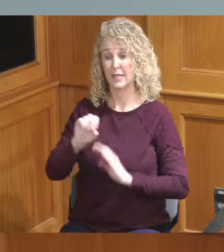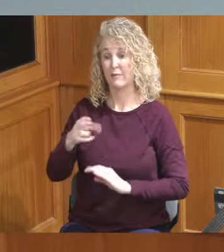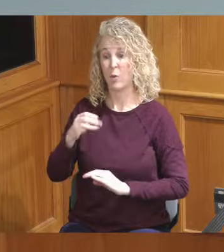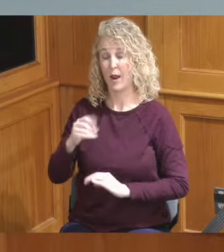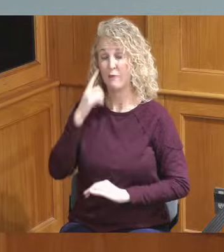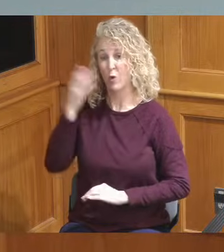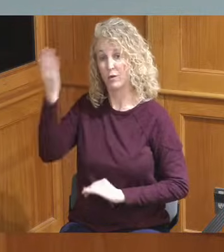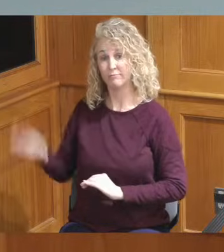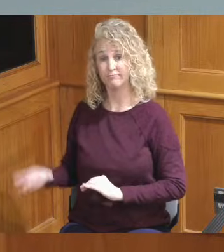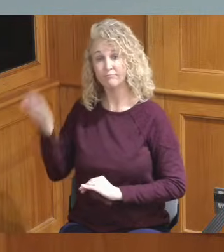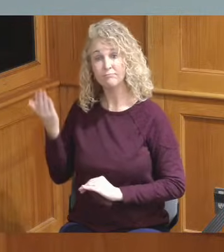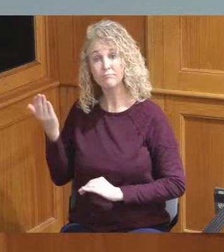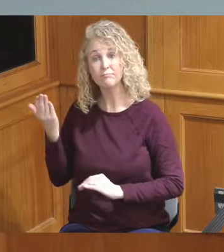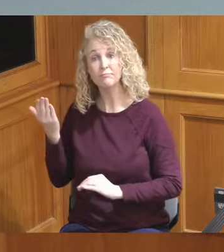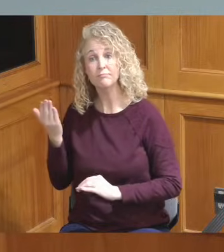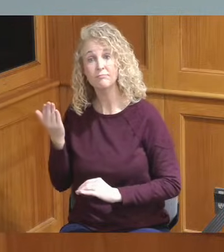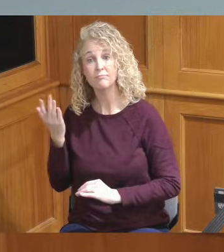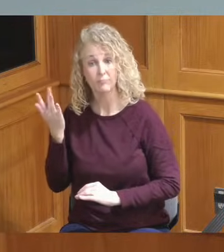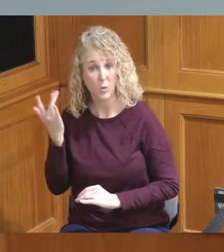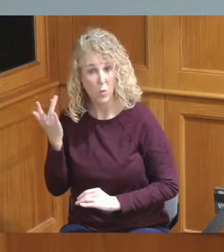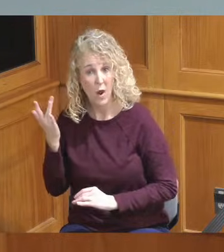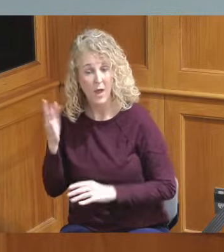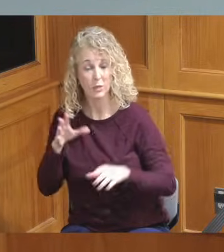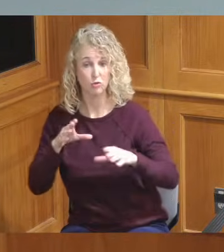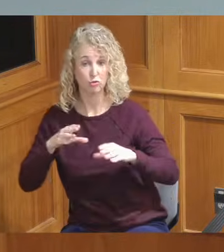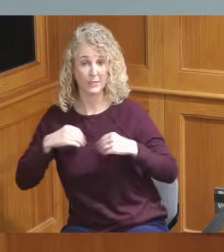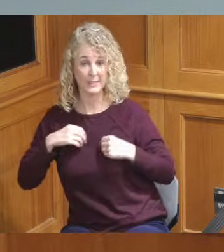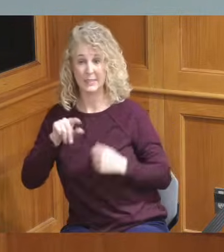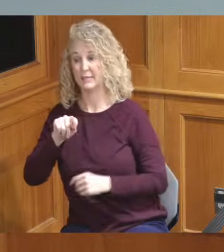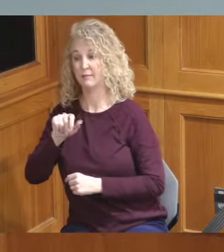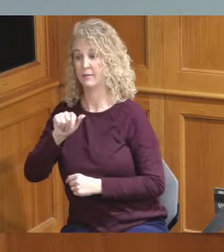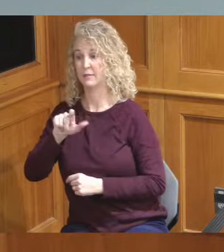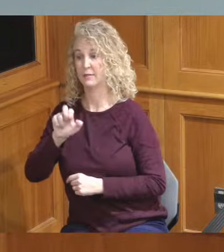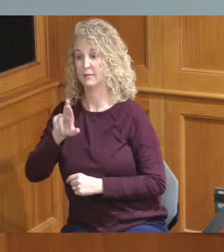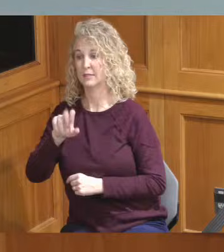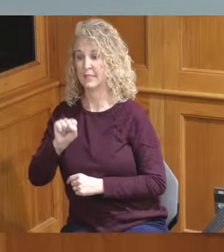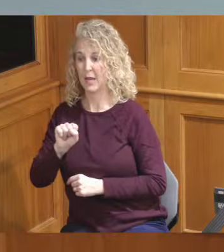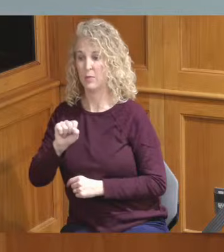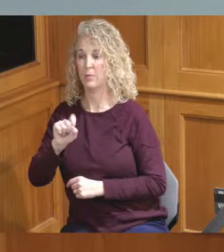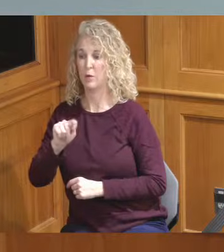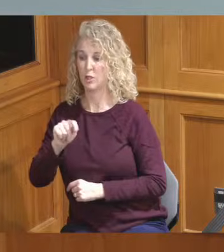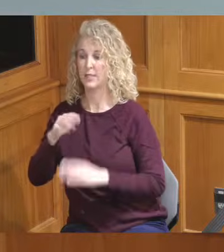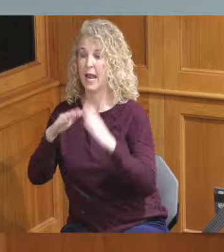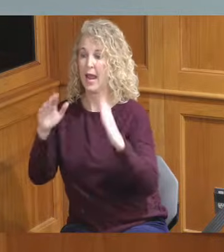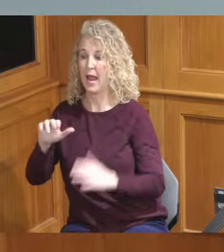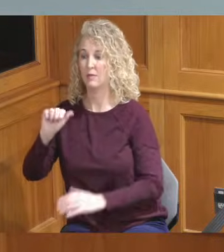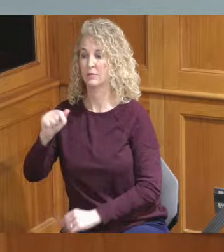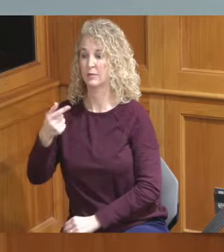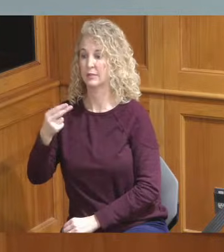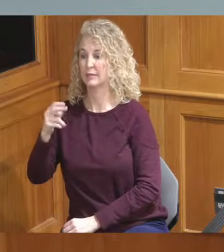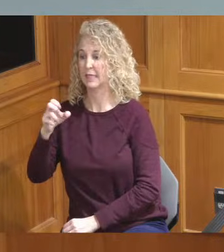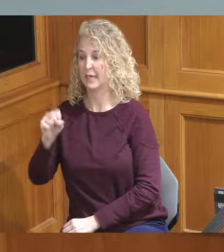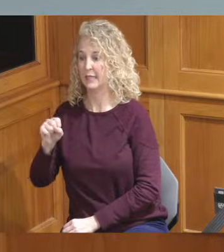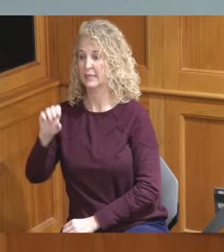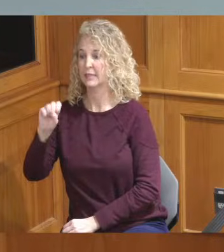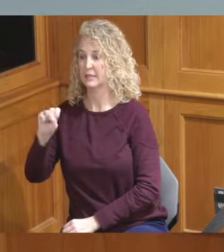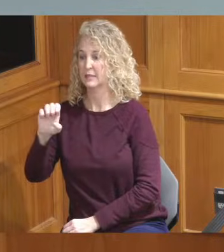Johnson for receiving the Talbert Houses's Agnes season good award. Talbert Talbert Houses Agnes